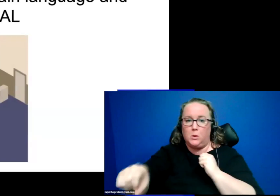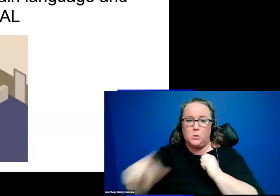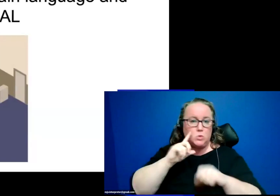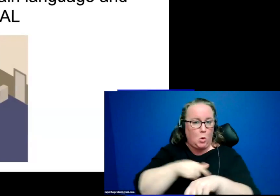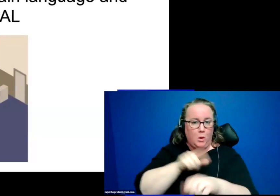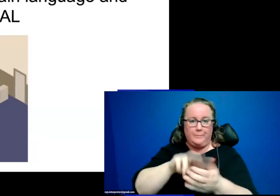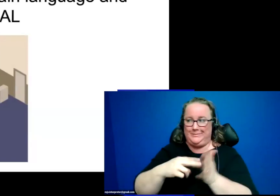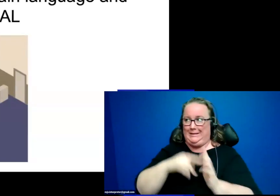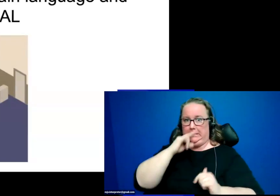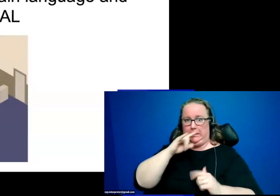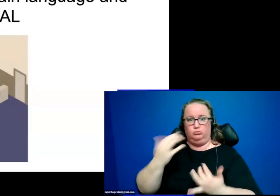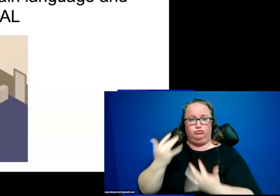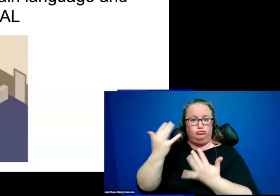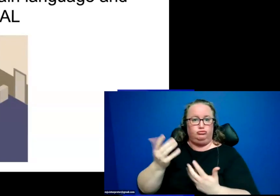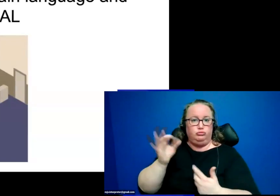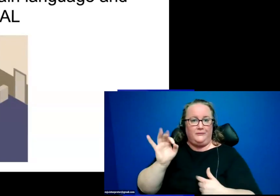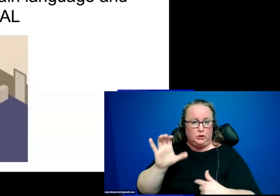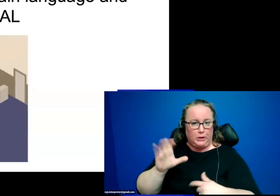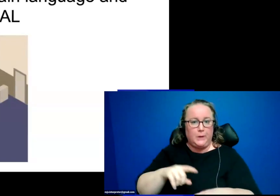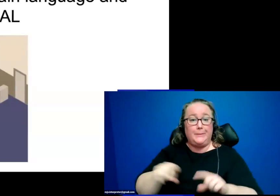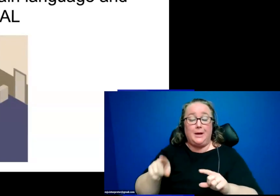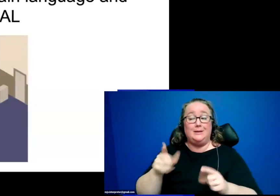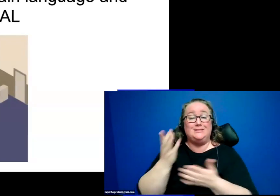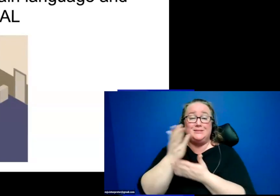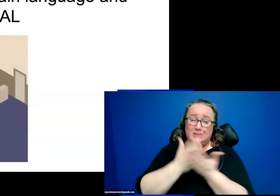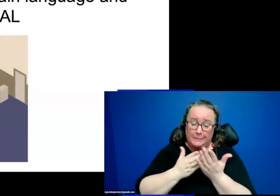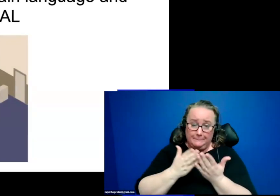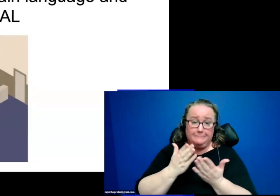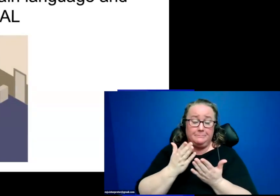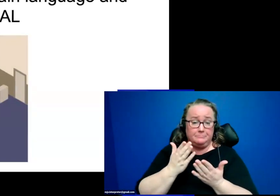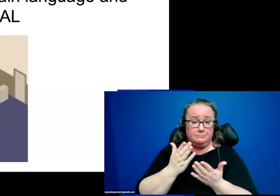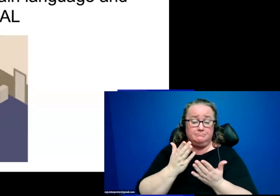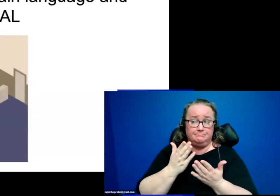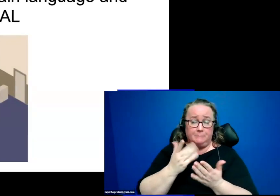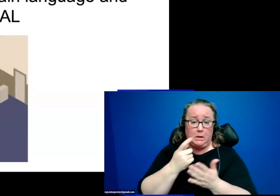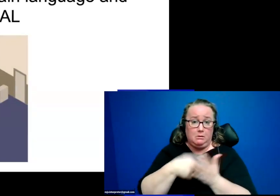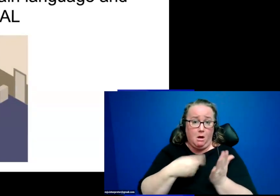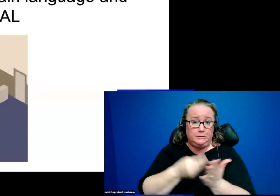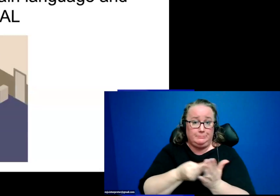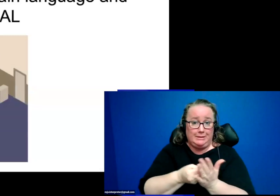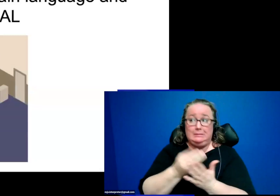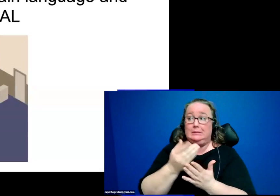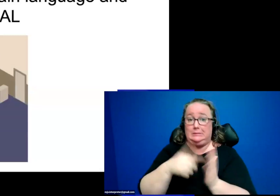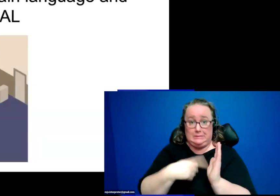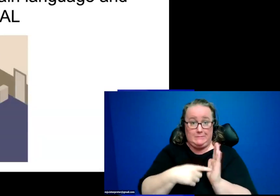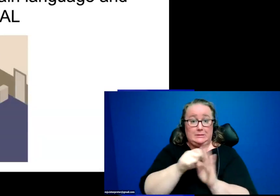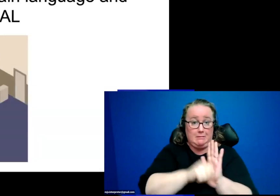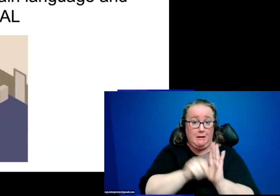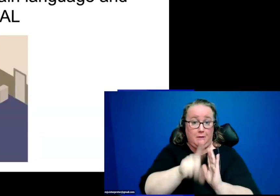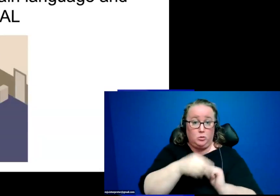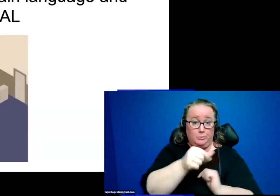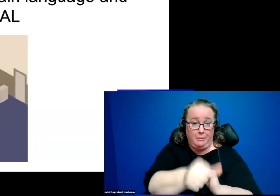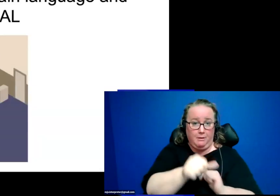When in reality, you know, some accommodations do cost some money and sometimes the state should pay for it, but some of them can be more affordable.